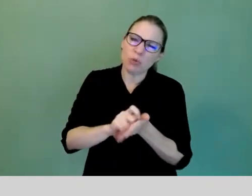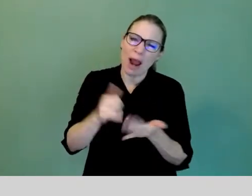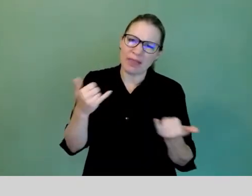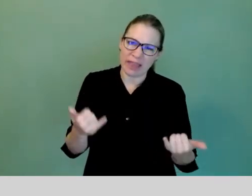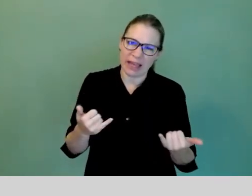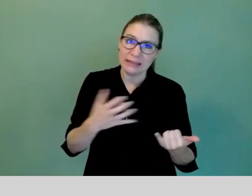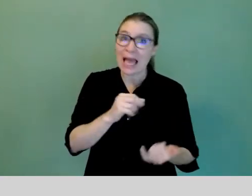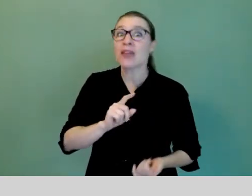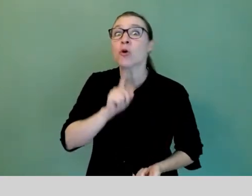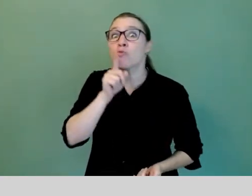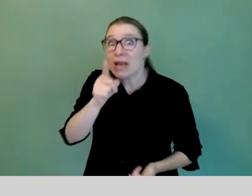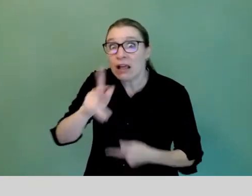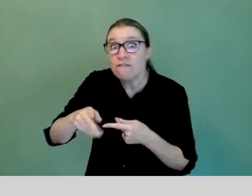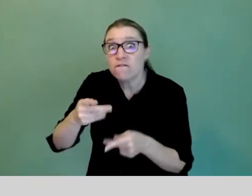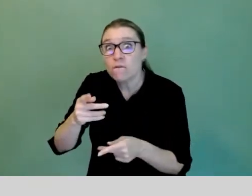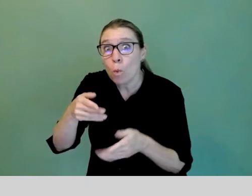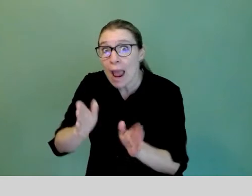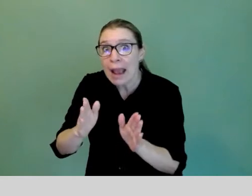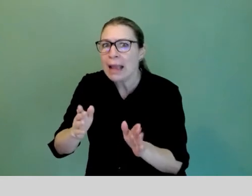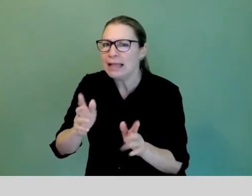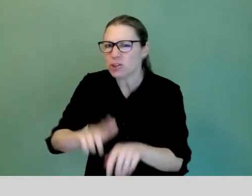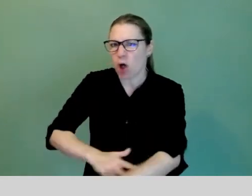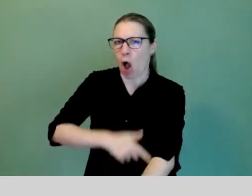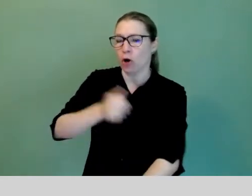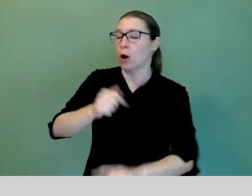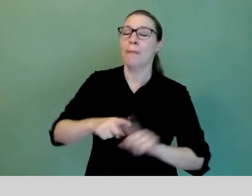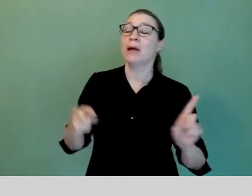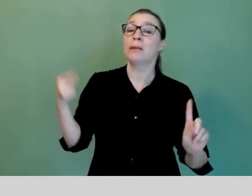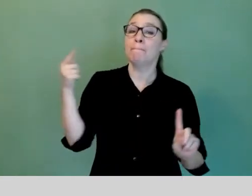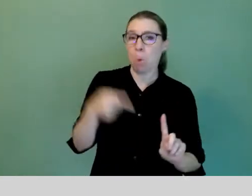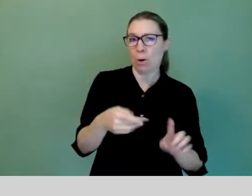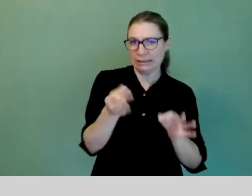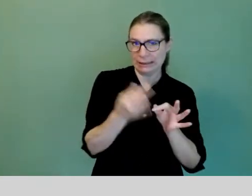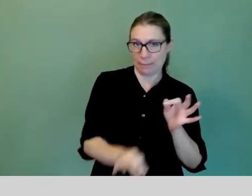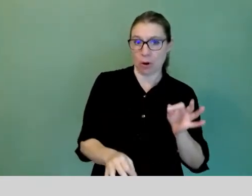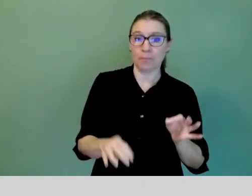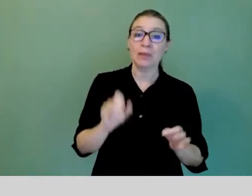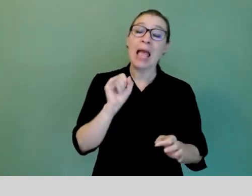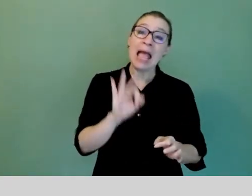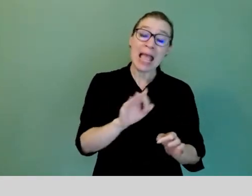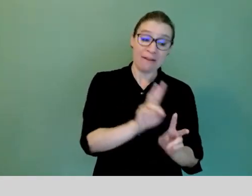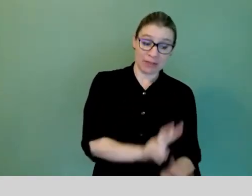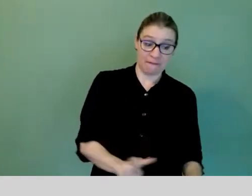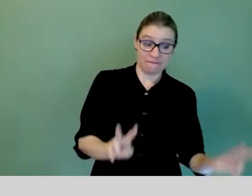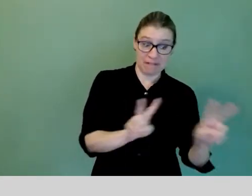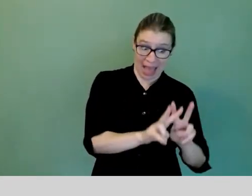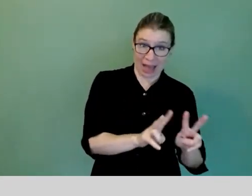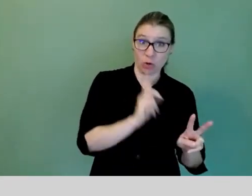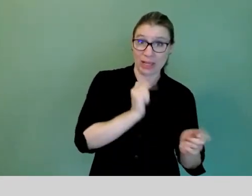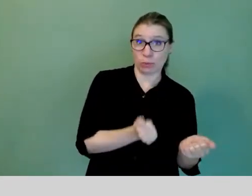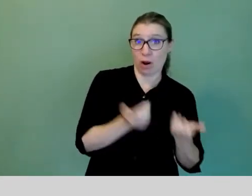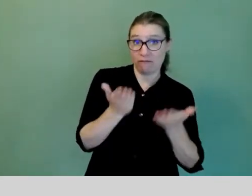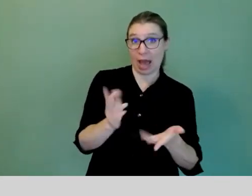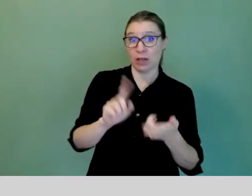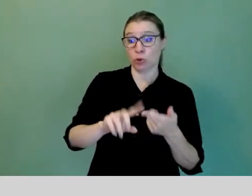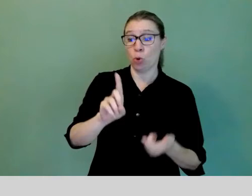but at heart it's quite simple. If the value that's being provided to the dunder eq method looks truthy,